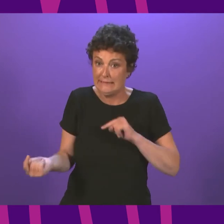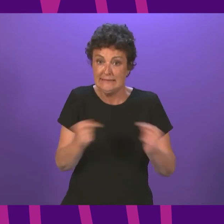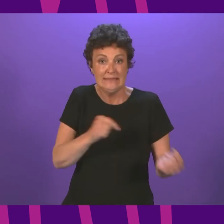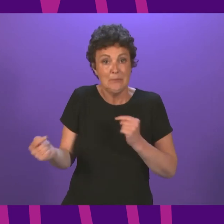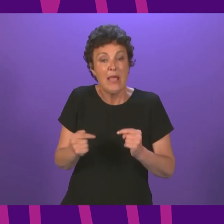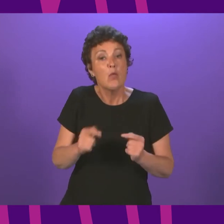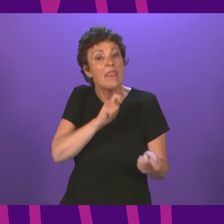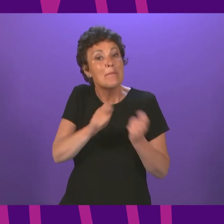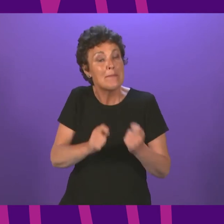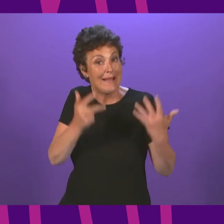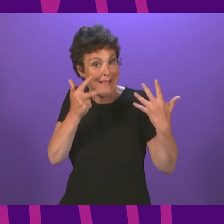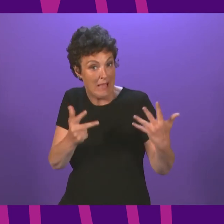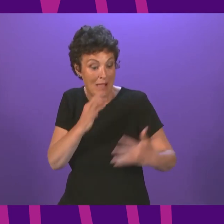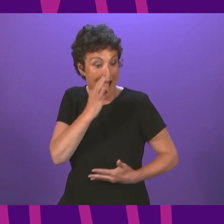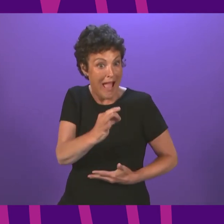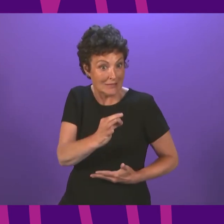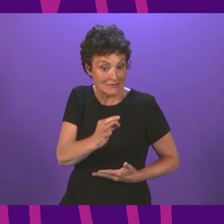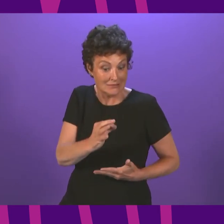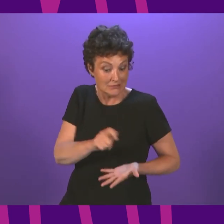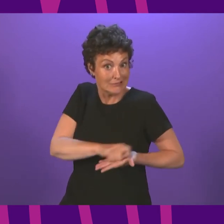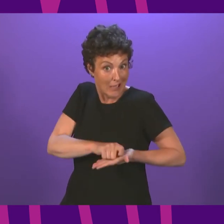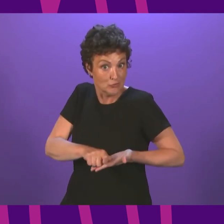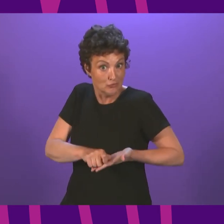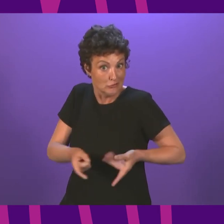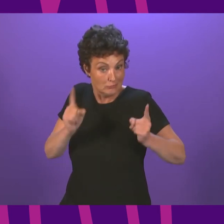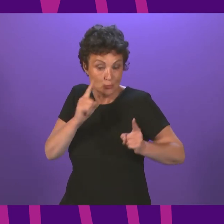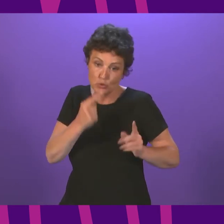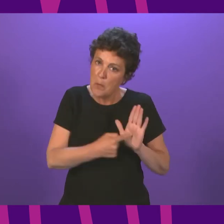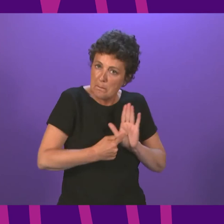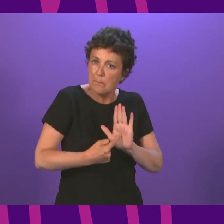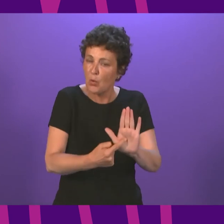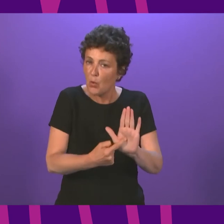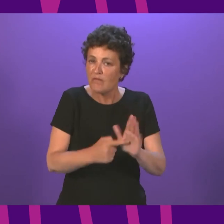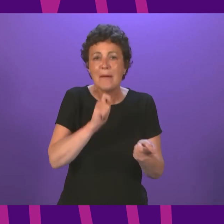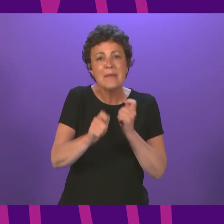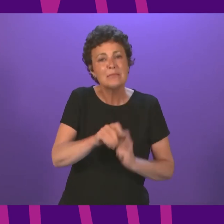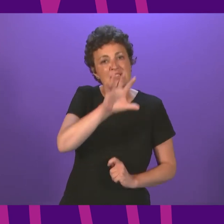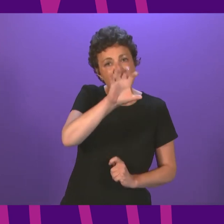to know in my life: a man of deep integrity, loyalty, faithfulness and commitment who served